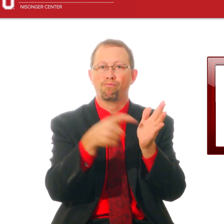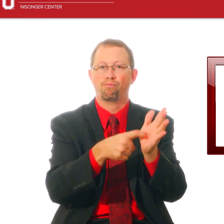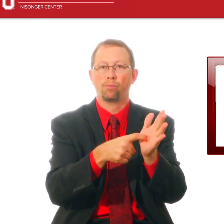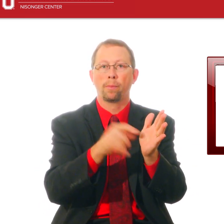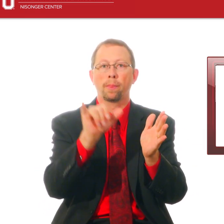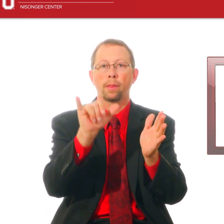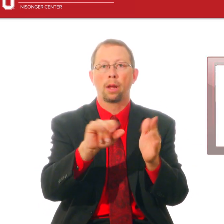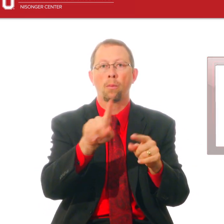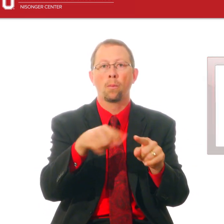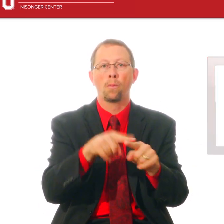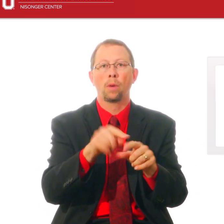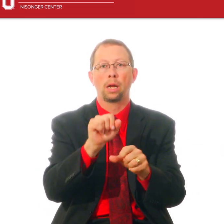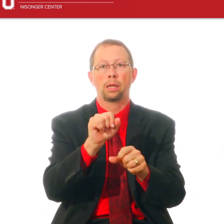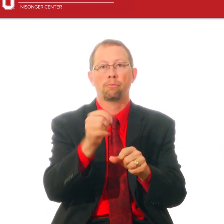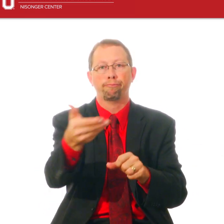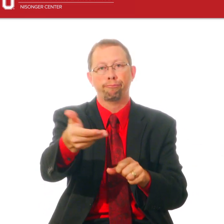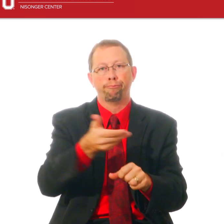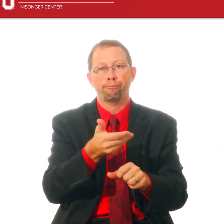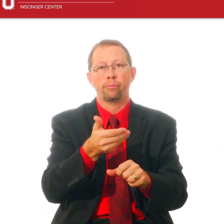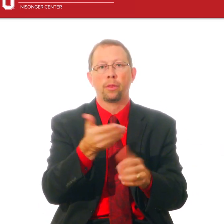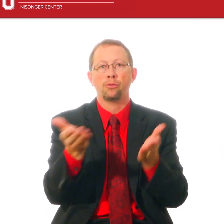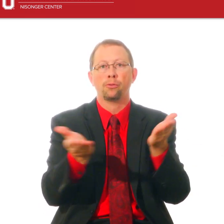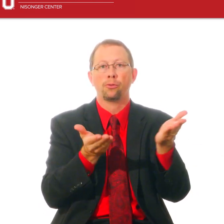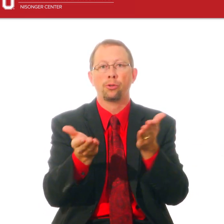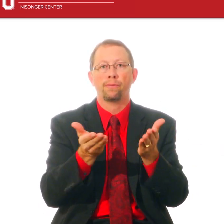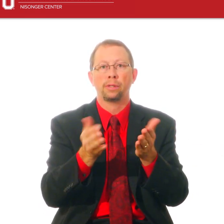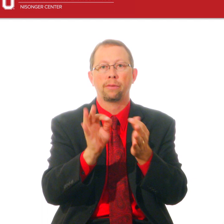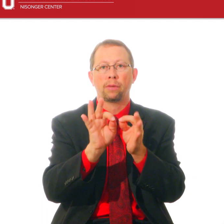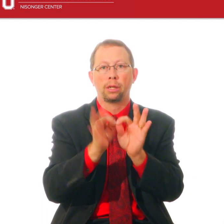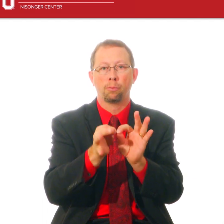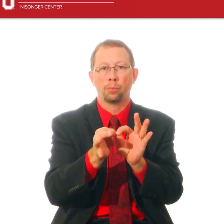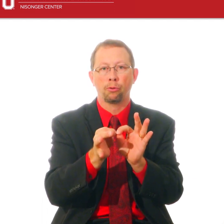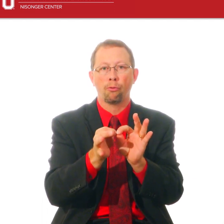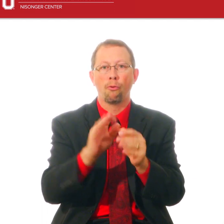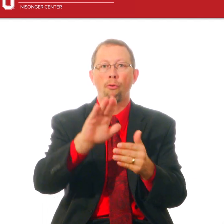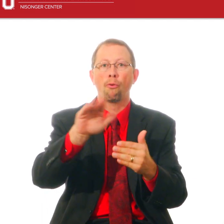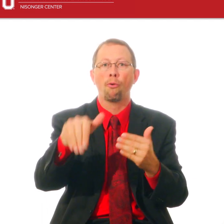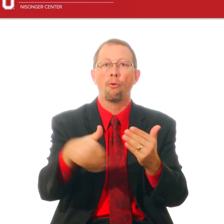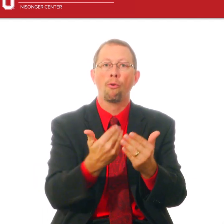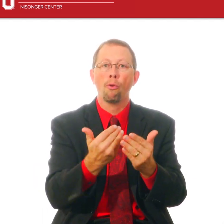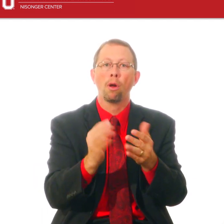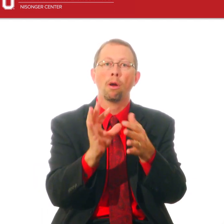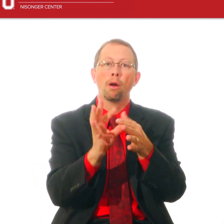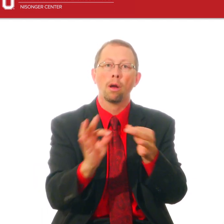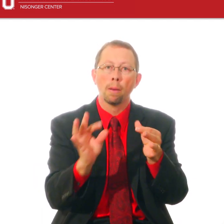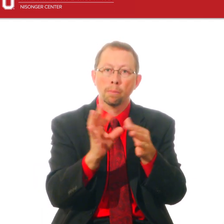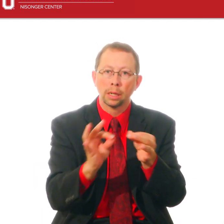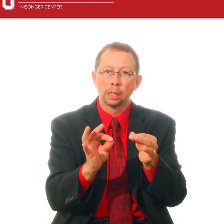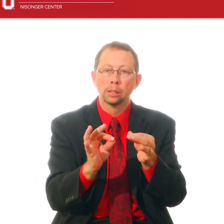It's vital to recognize that when hiring the services of an interpreter,